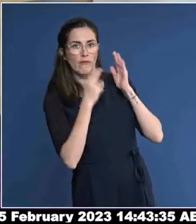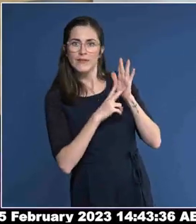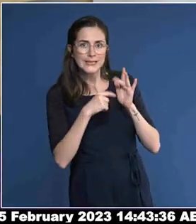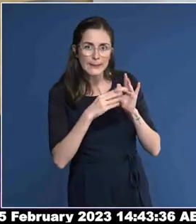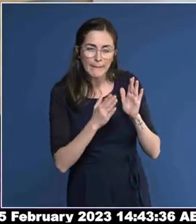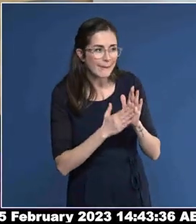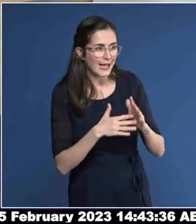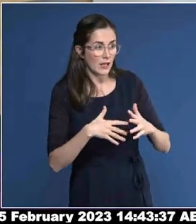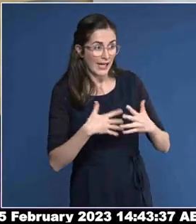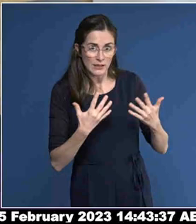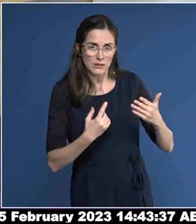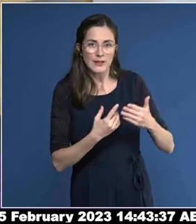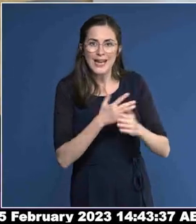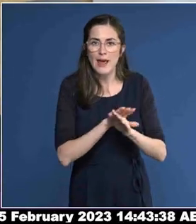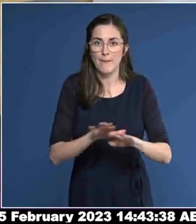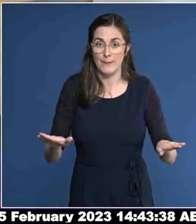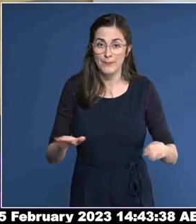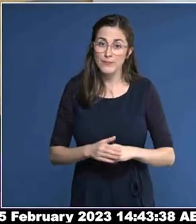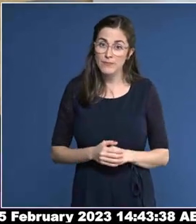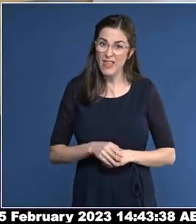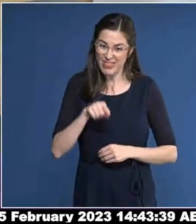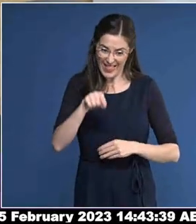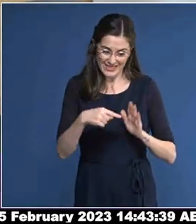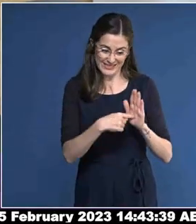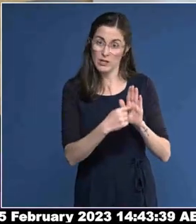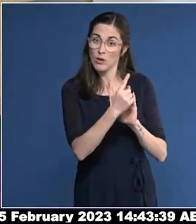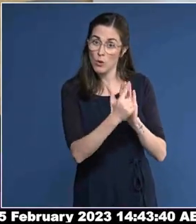provide. That's been in operation in Victoria for about 10 years now.